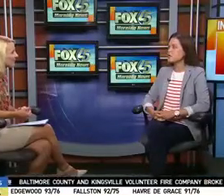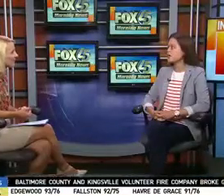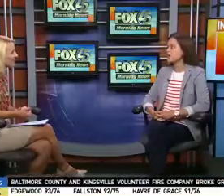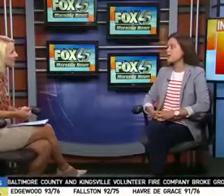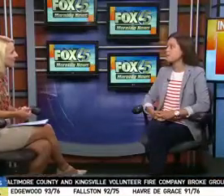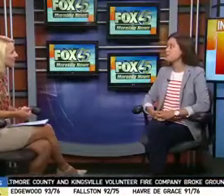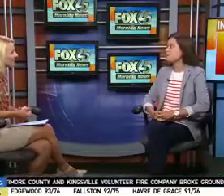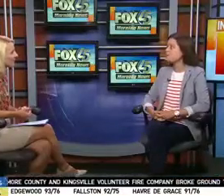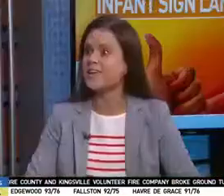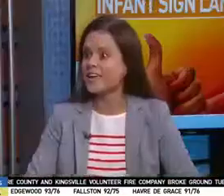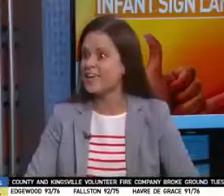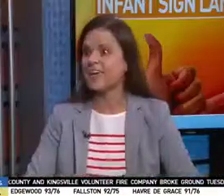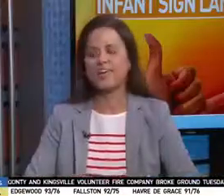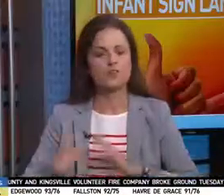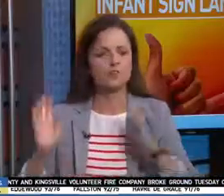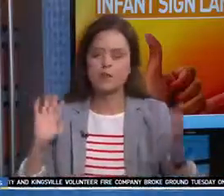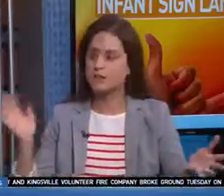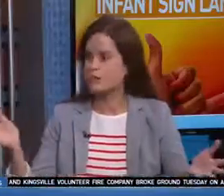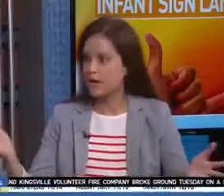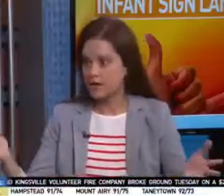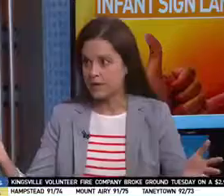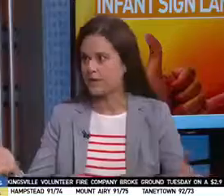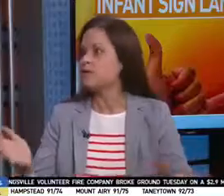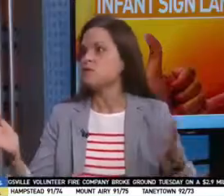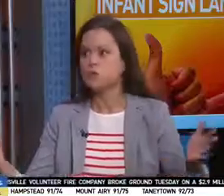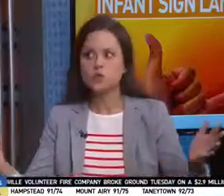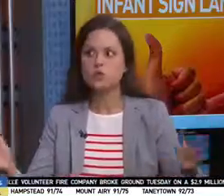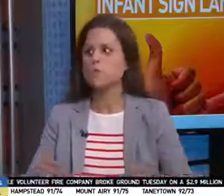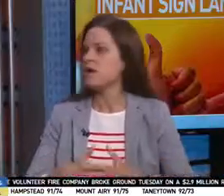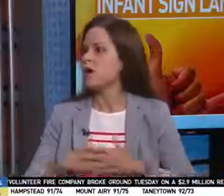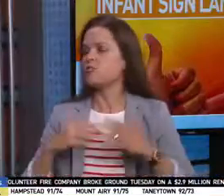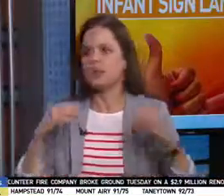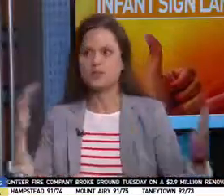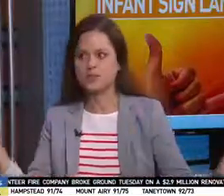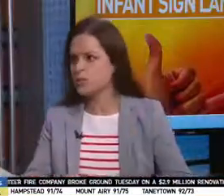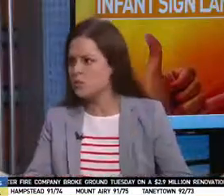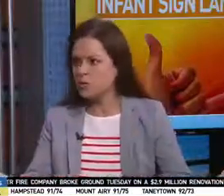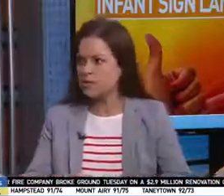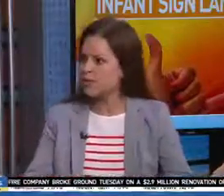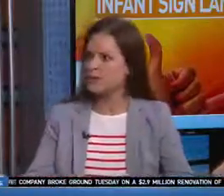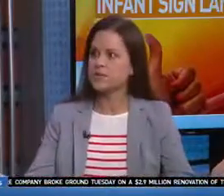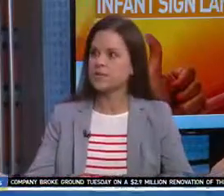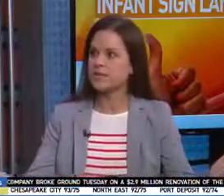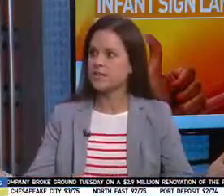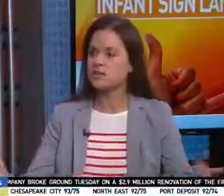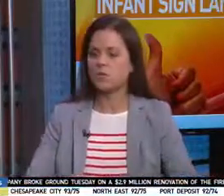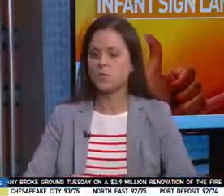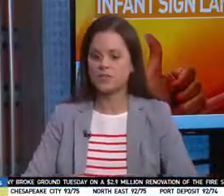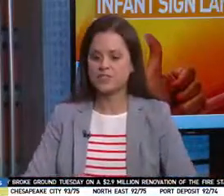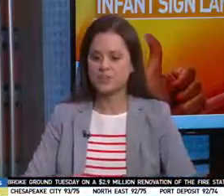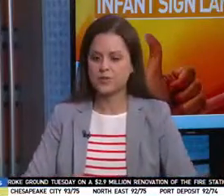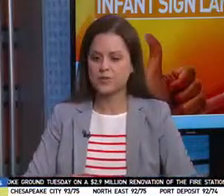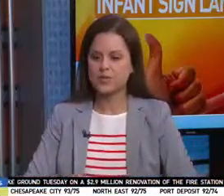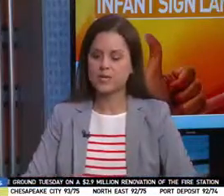all the time to communicate - either across a crowded room, across the pool when we're there with the kids or to be able